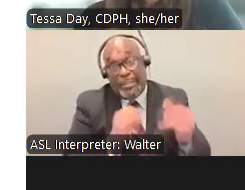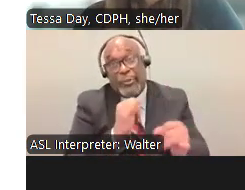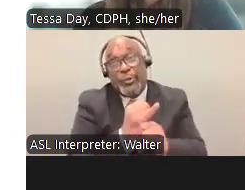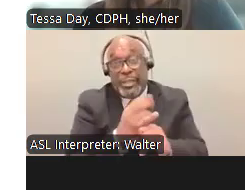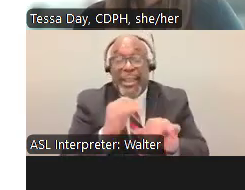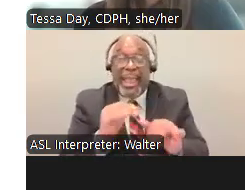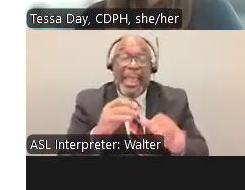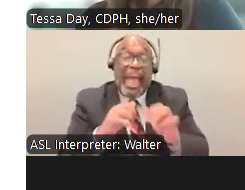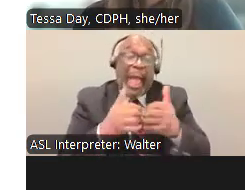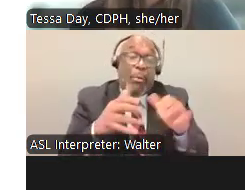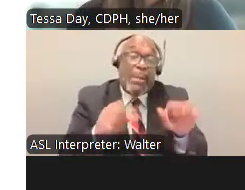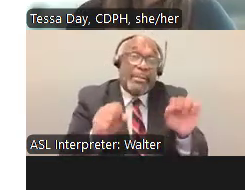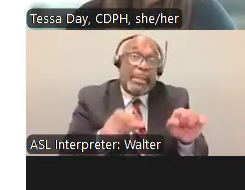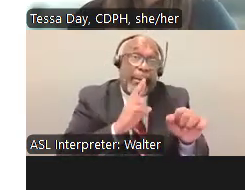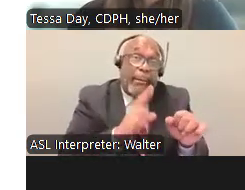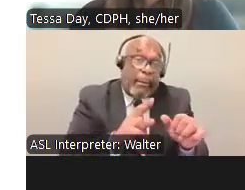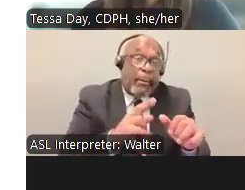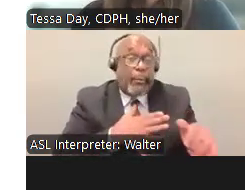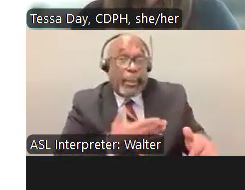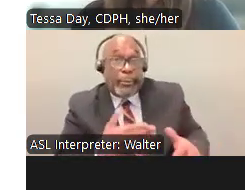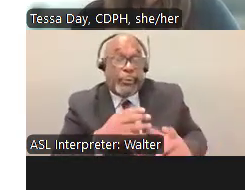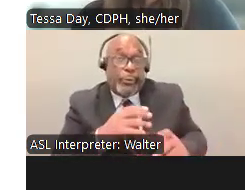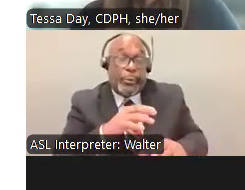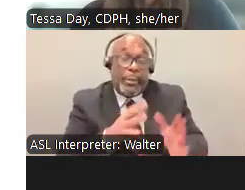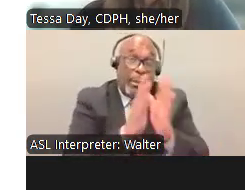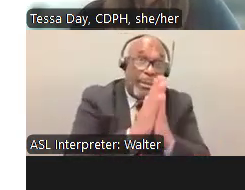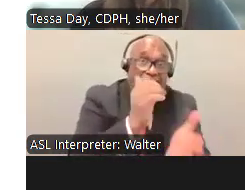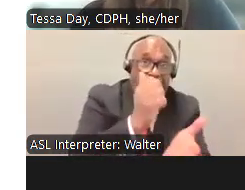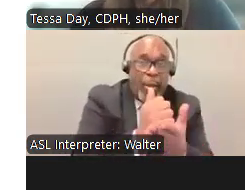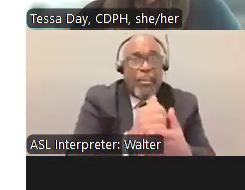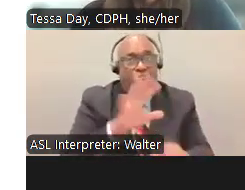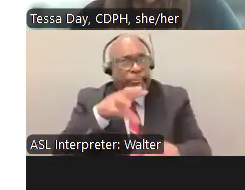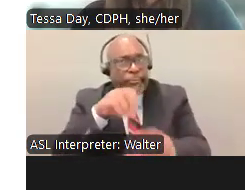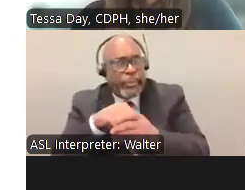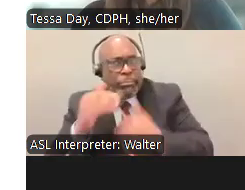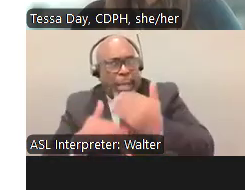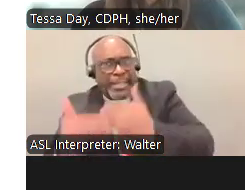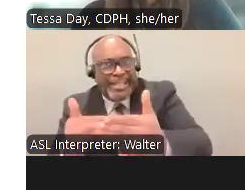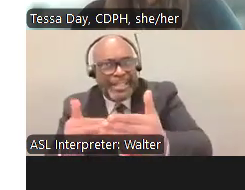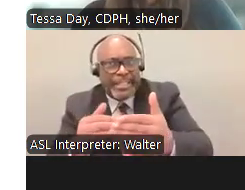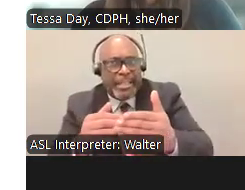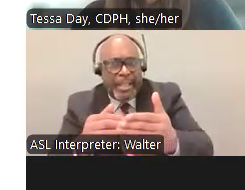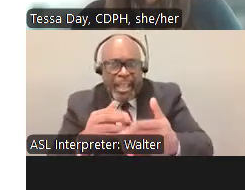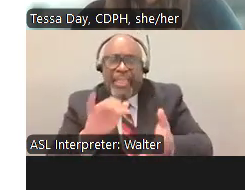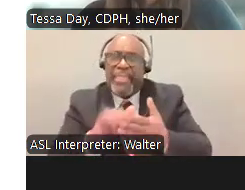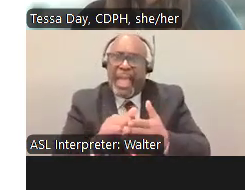13:32:36 they are to seek help or 13:32:38 participate in civic processes. 13:32:40 And so this prompts us to think 13:32:41 about what is shaping this